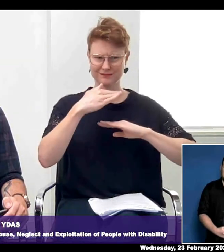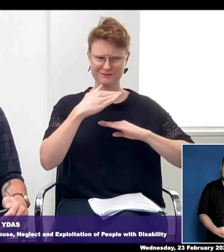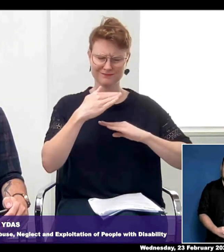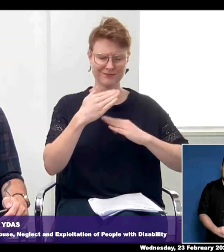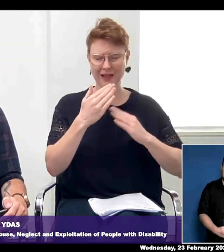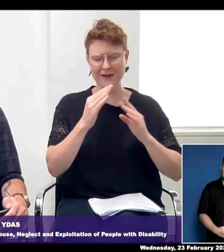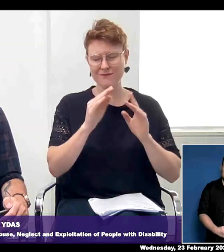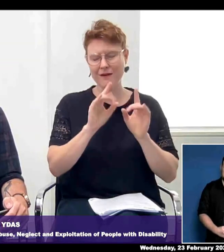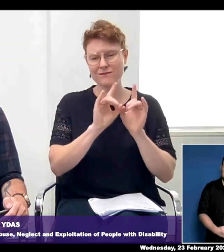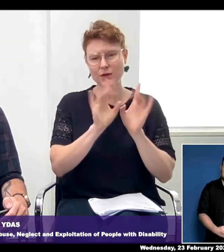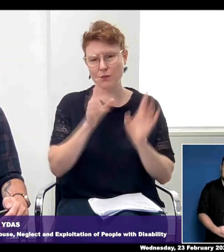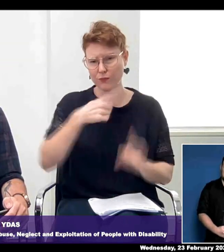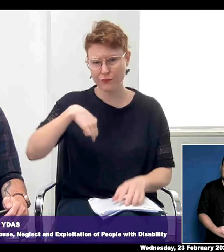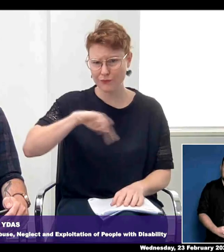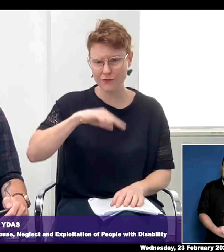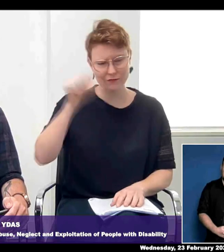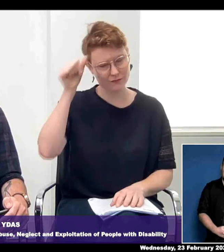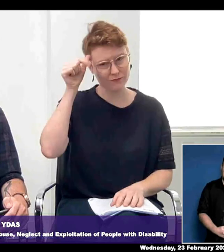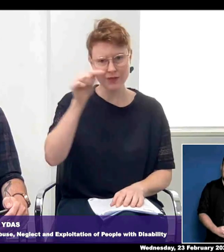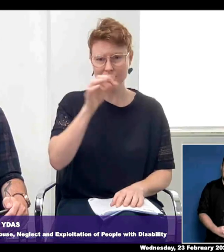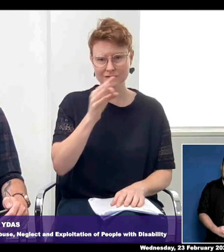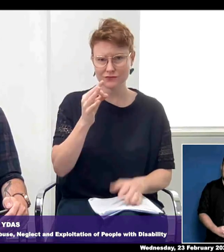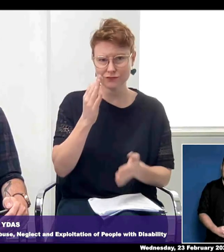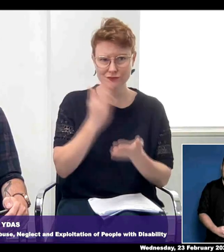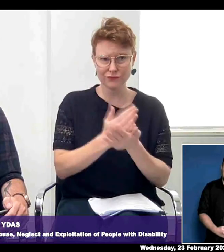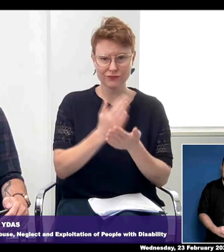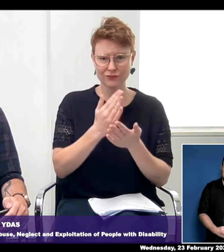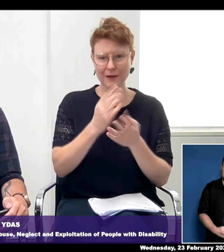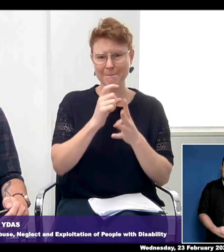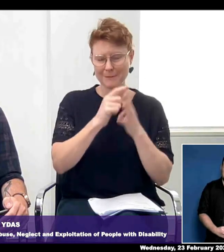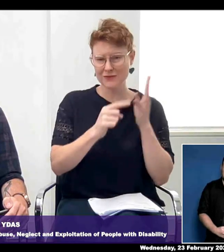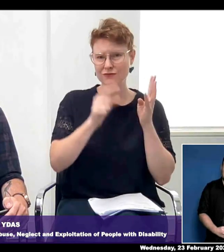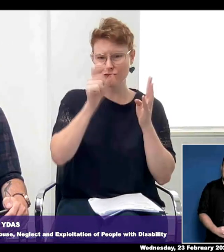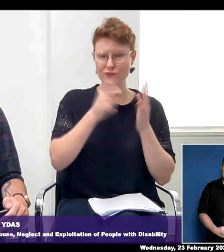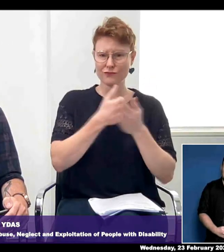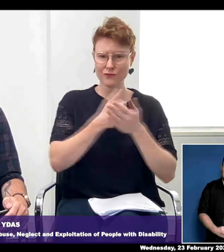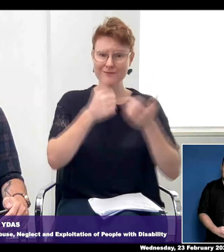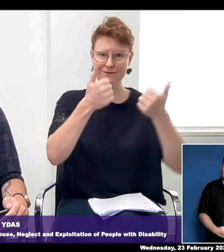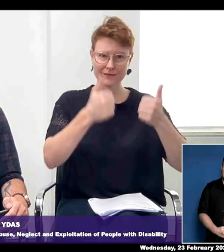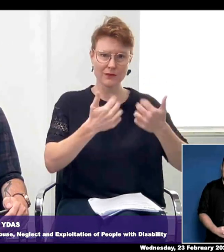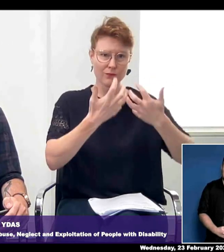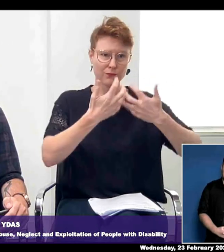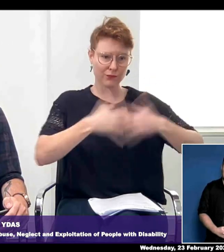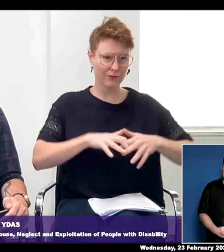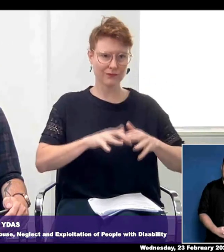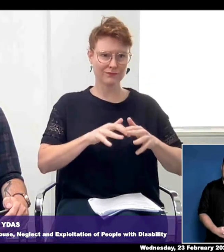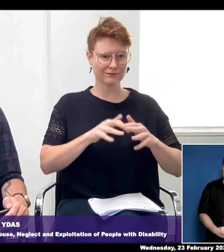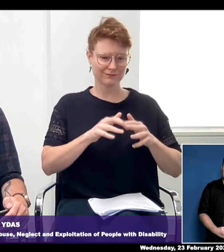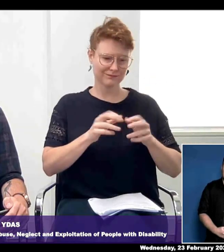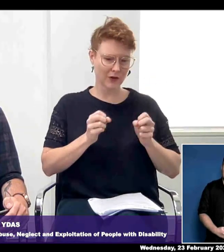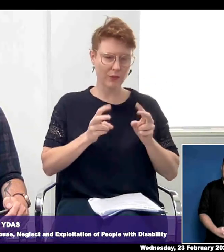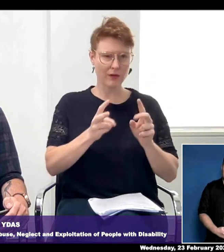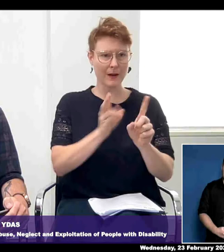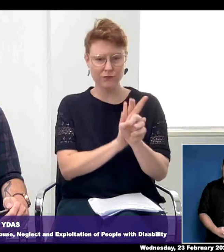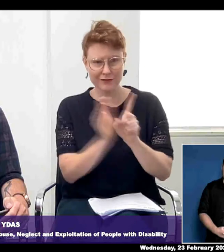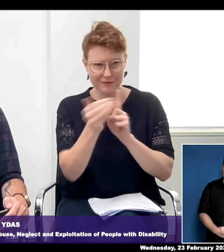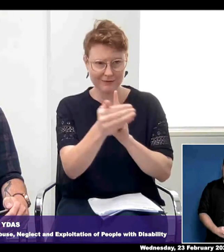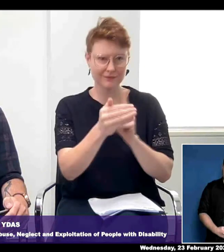their disability and can be limiting. And sometimes we see that this is just simply not the case.